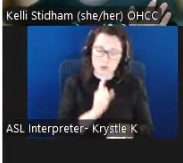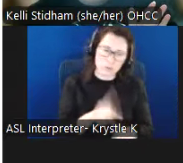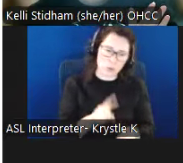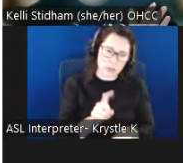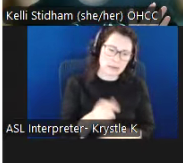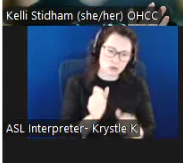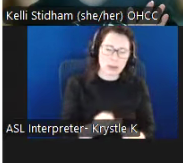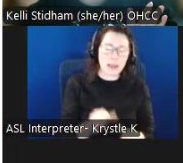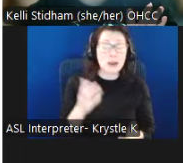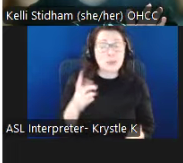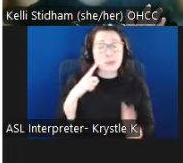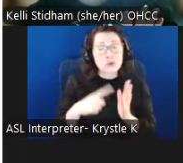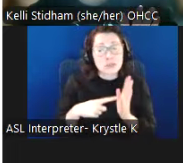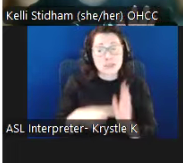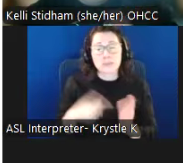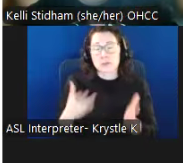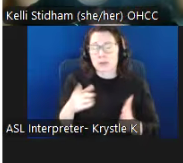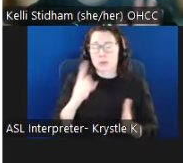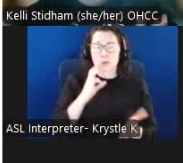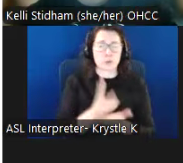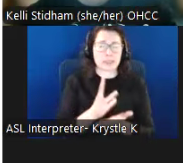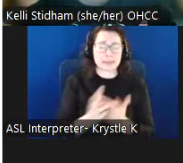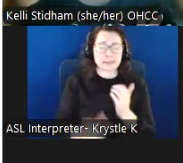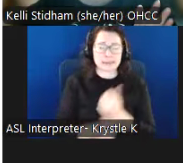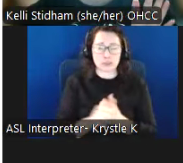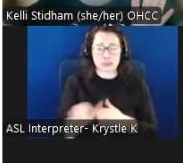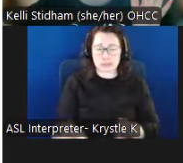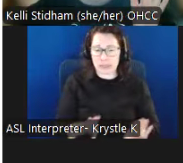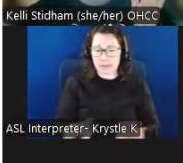witnessing